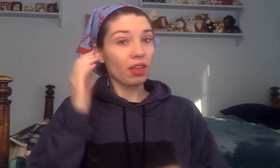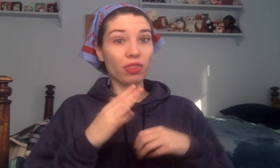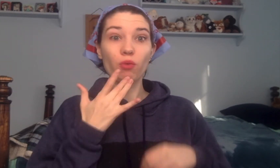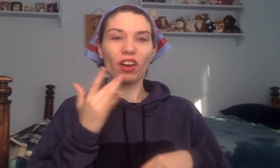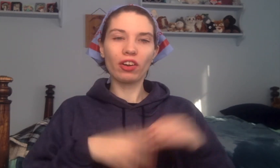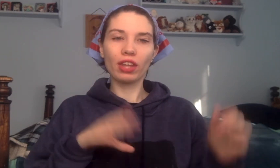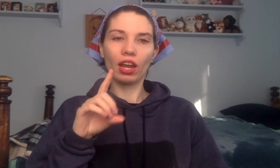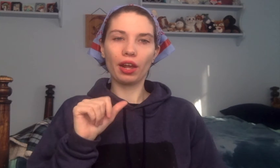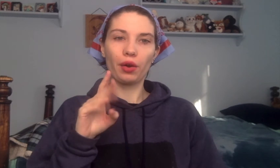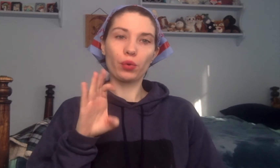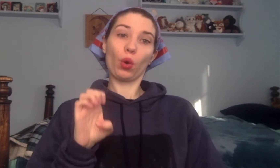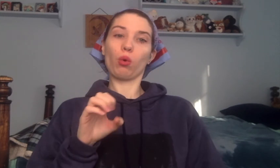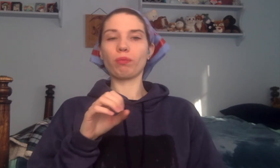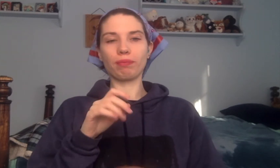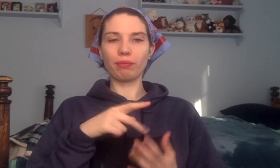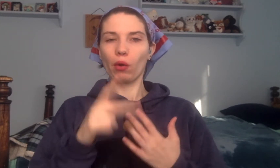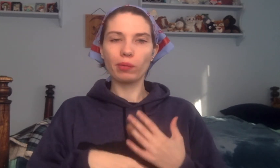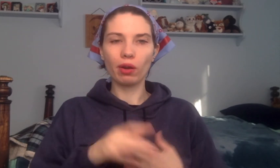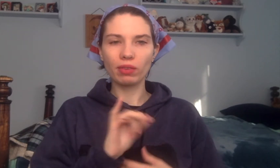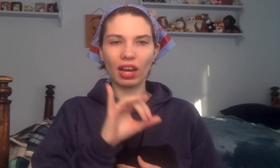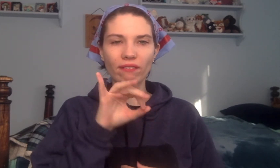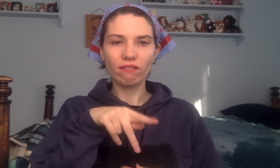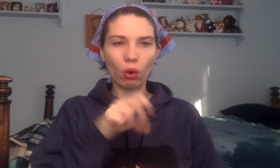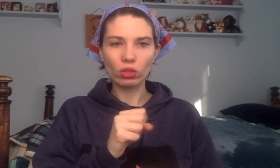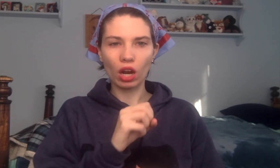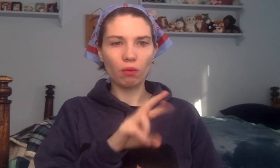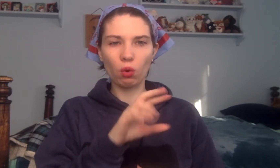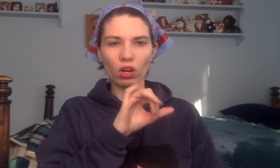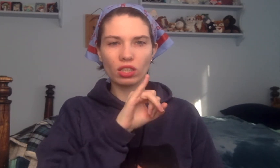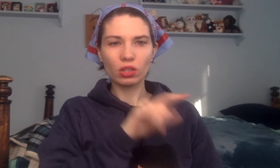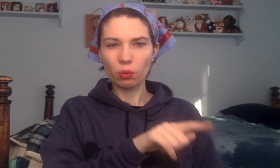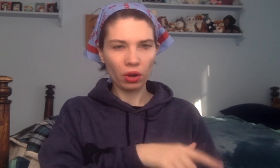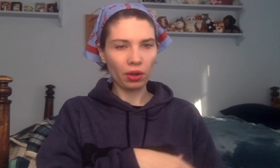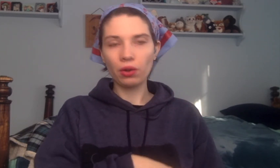Rather than Adobe programs, like Photoshop or Illustrator.